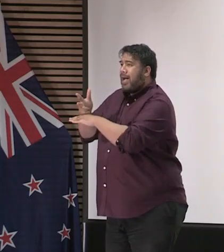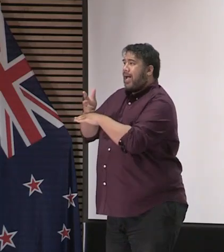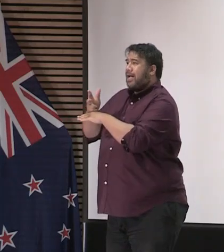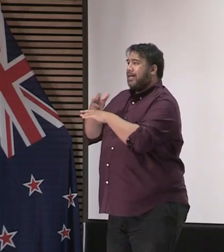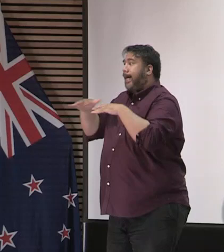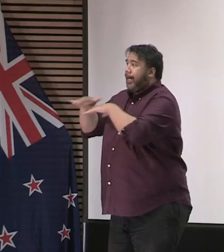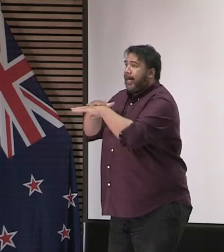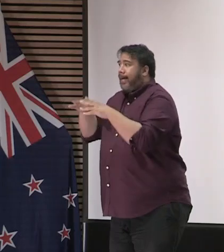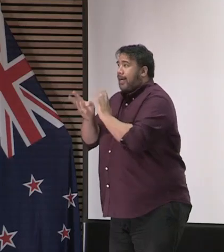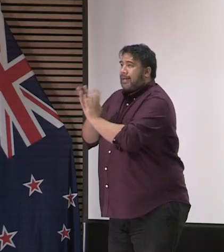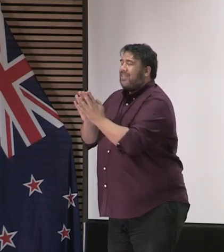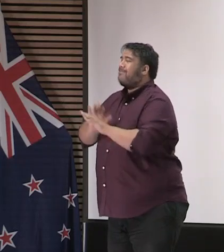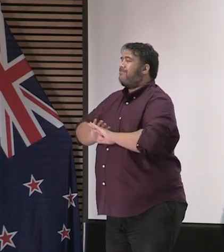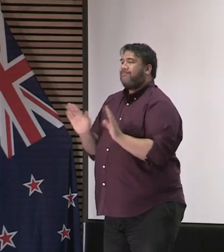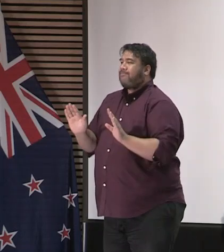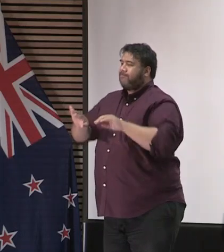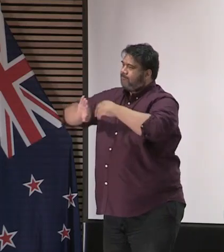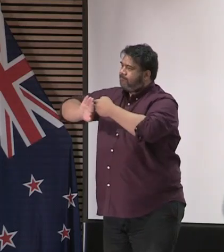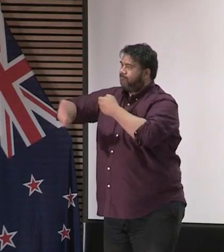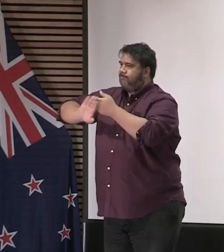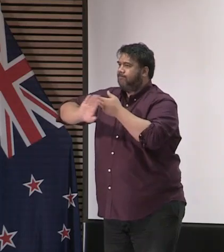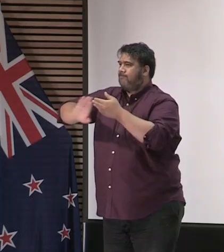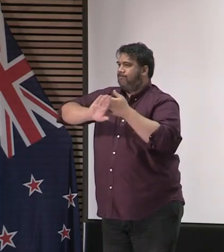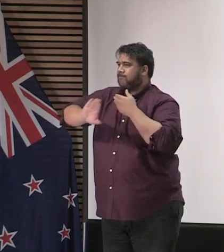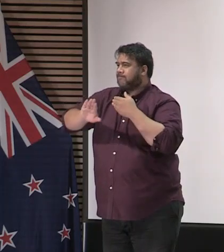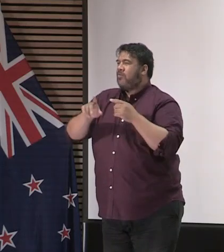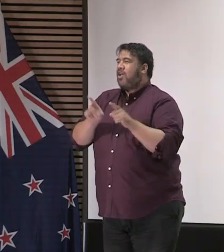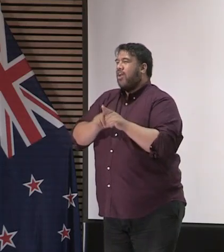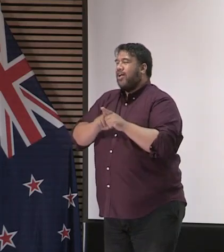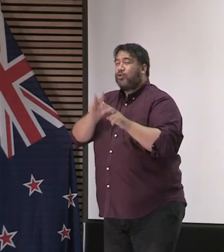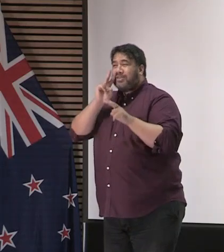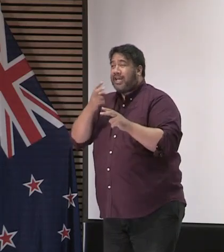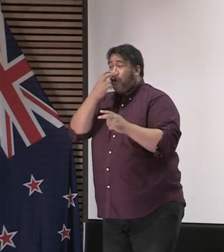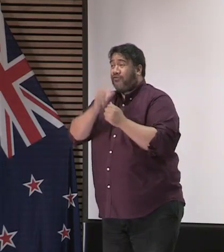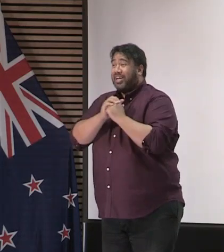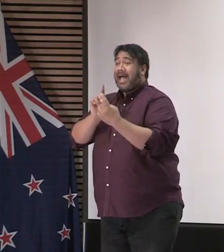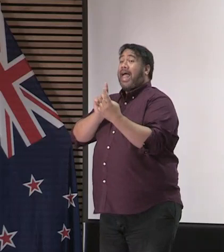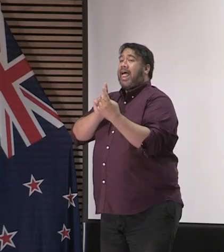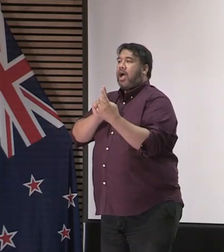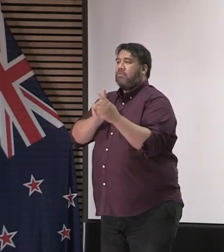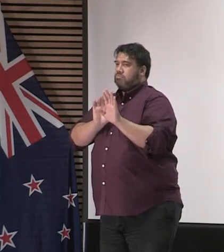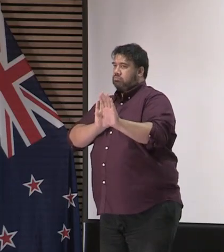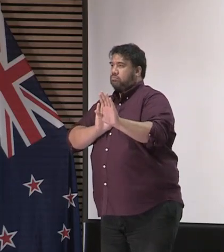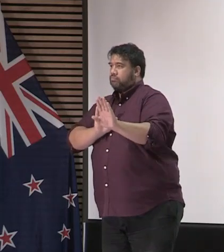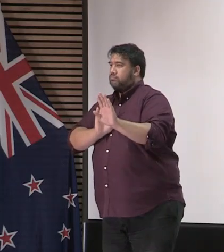cafes or other places, or in the carparks of takeaway